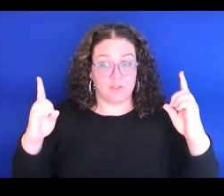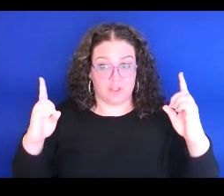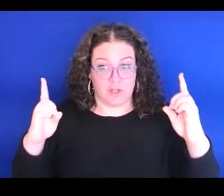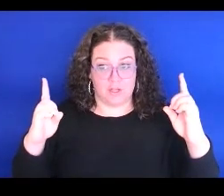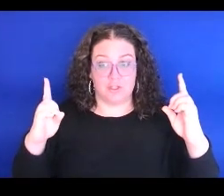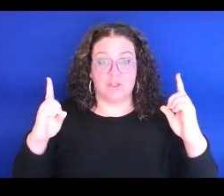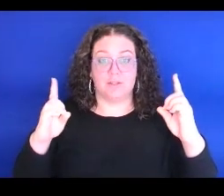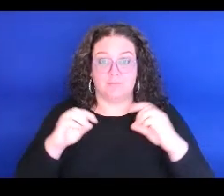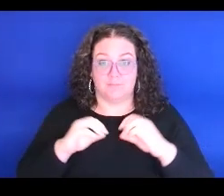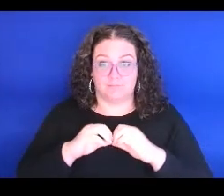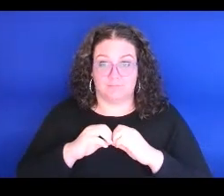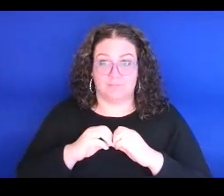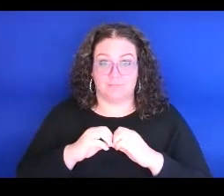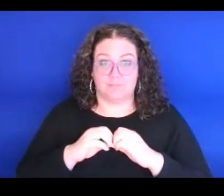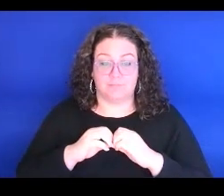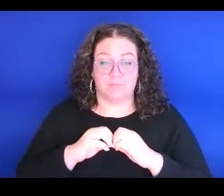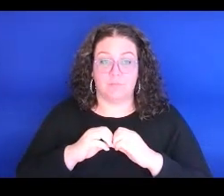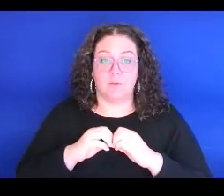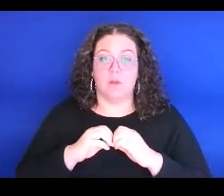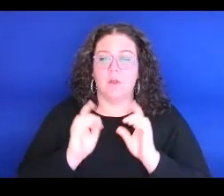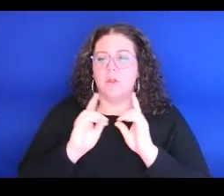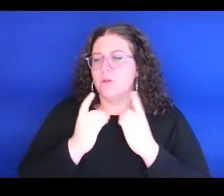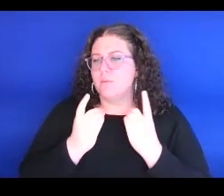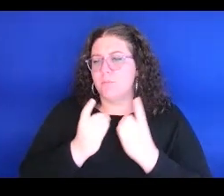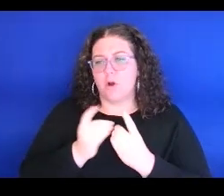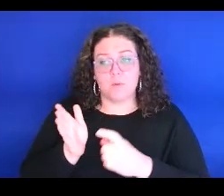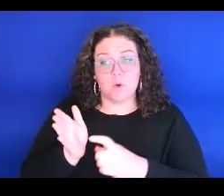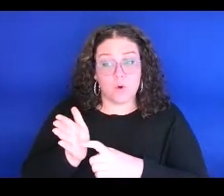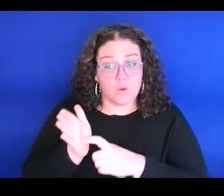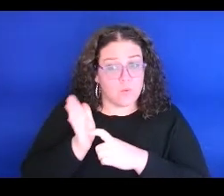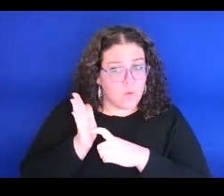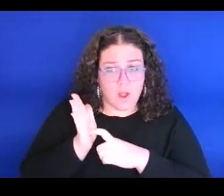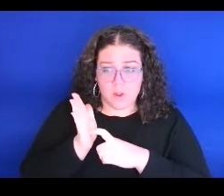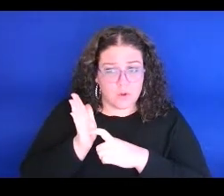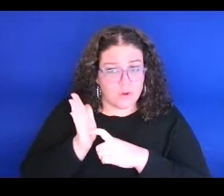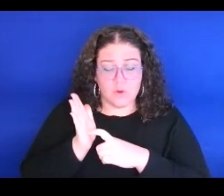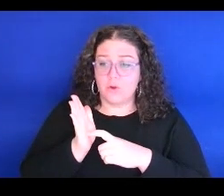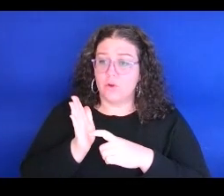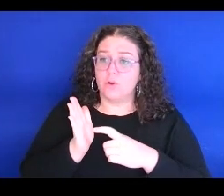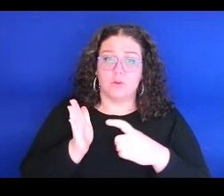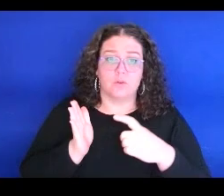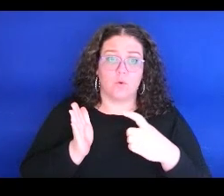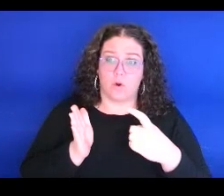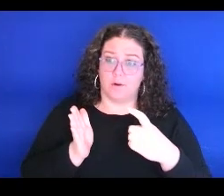(Department). The Department does not mandate or prescribe practices, models,